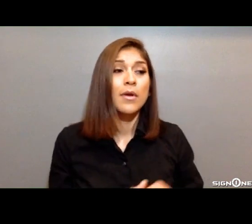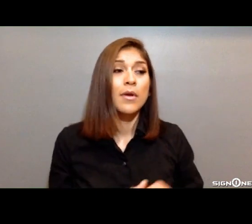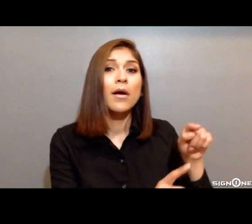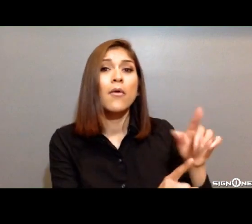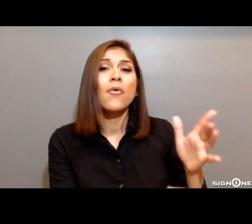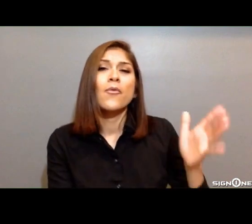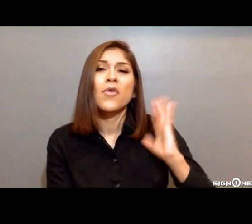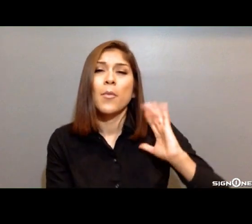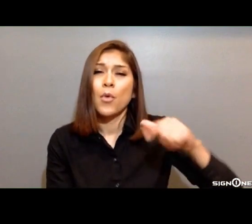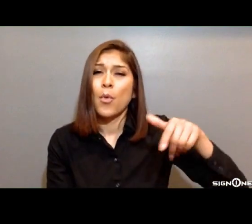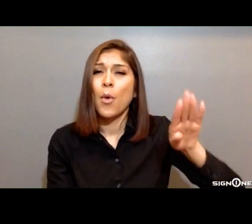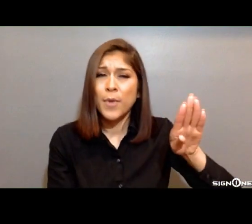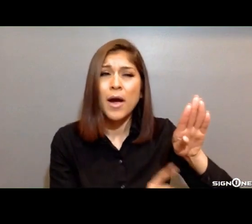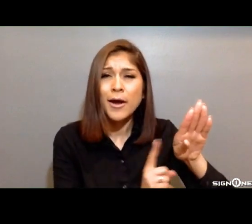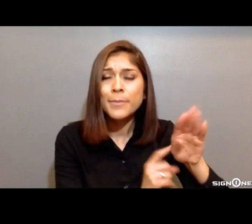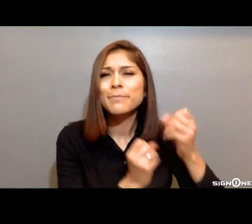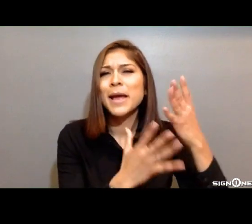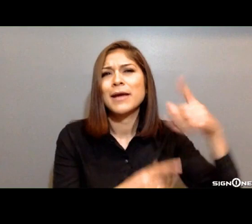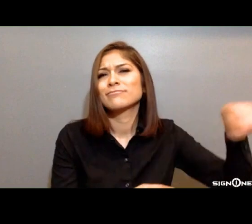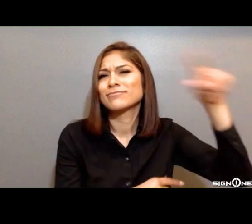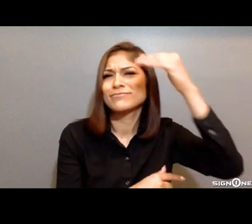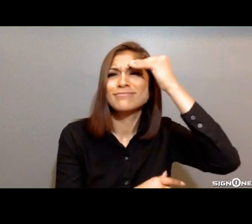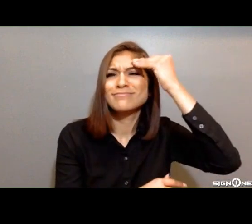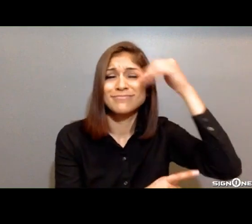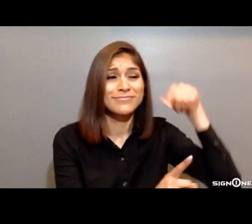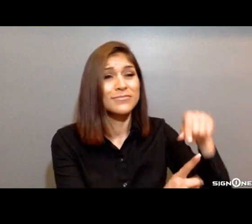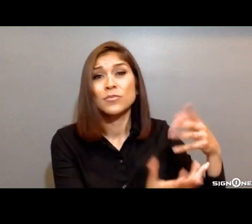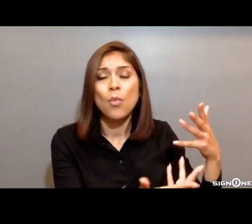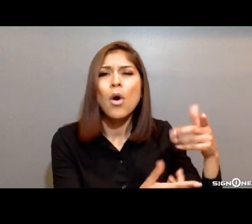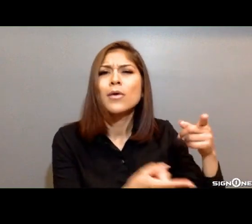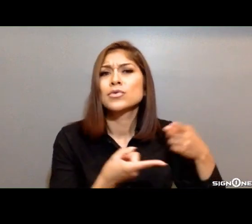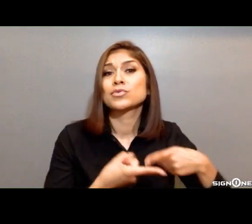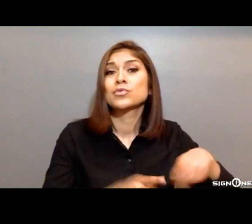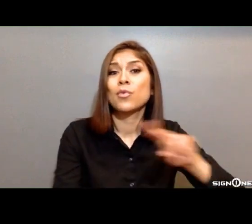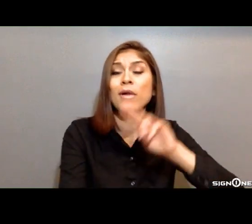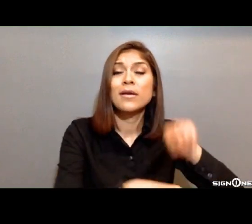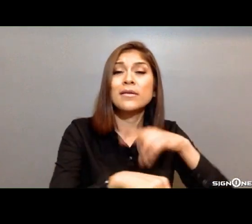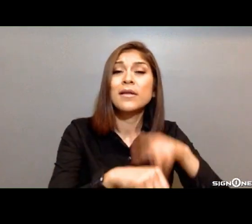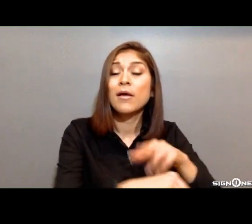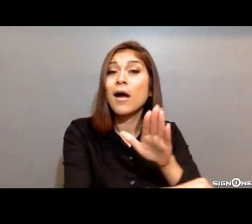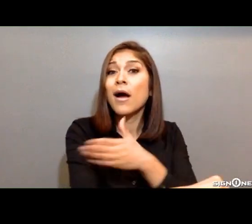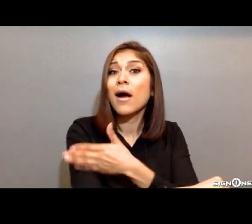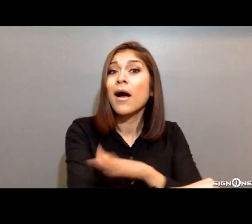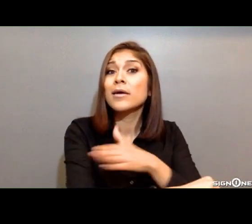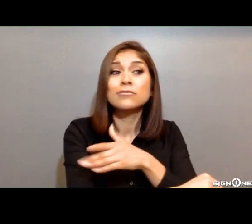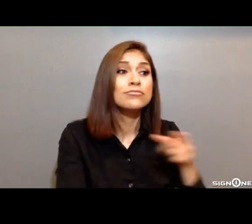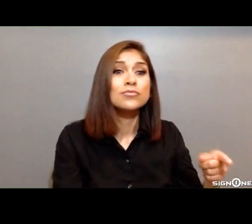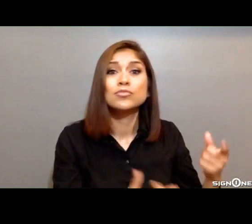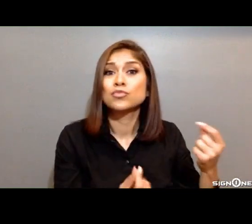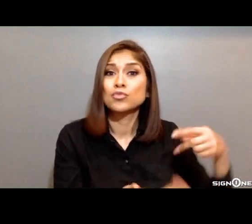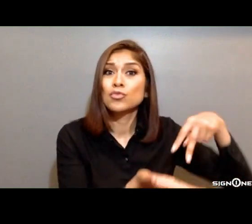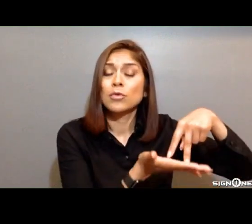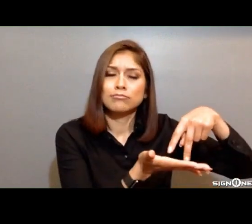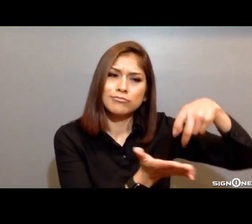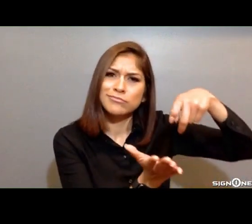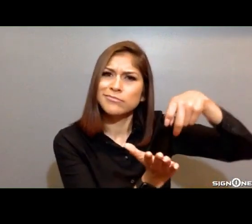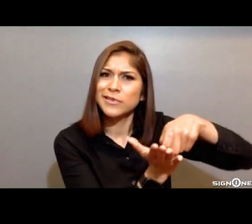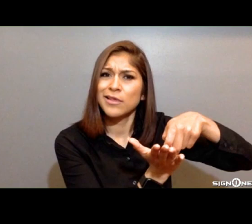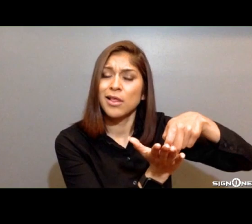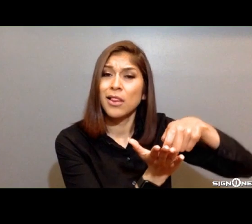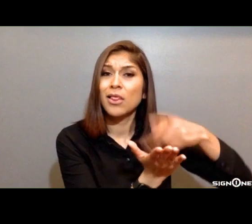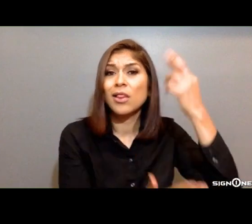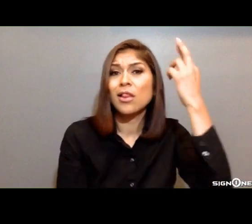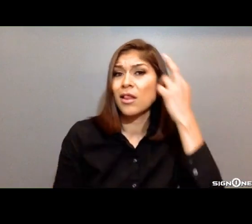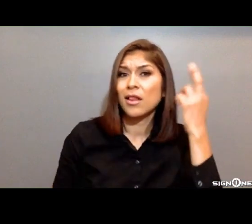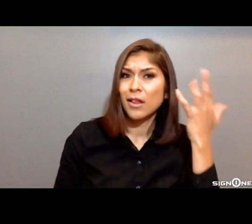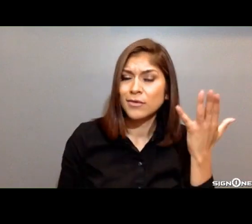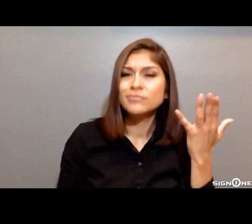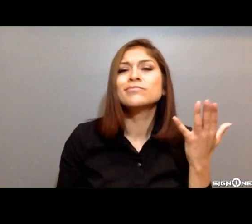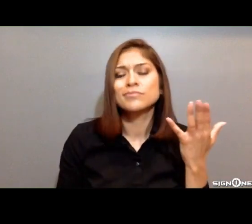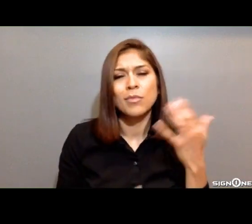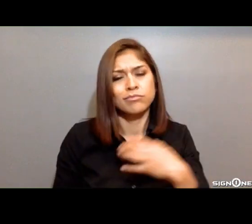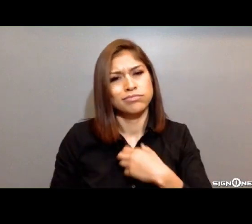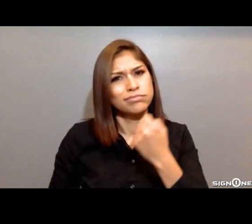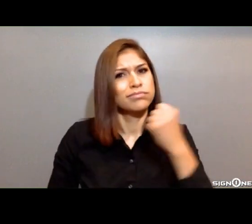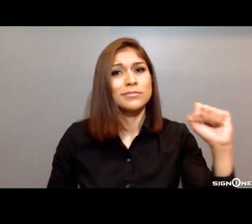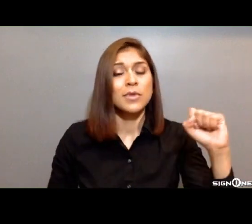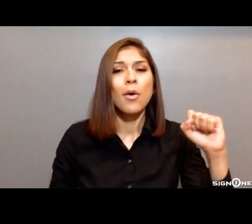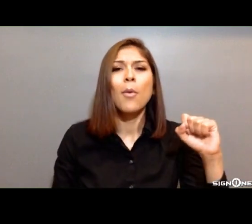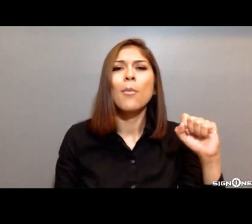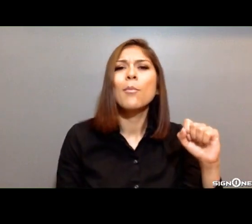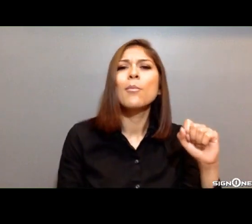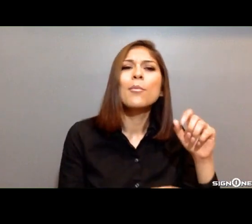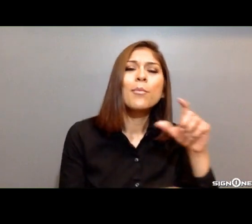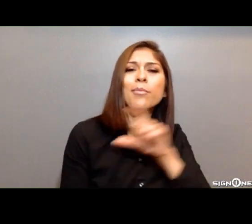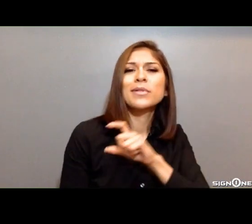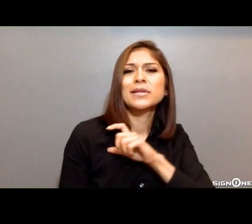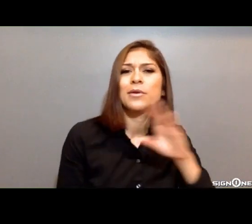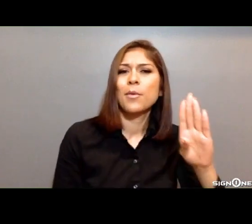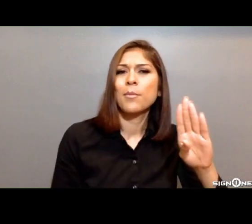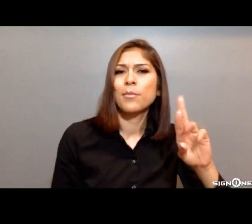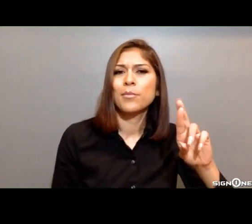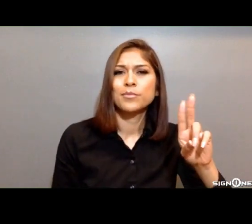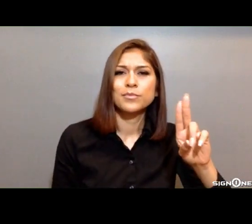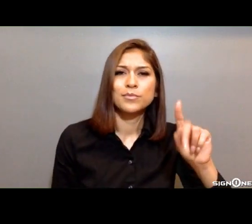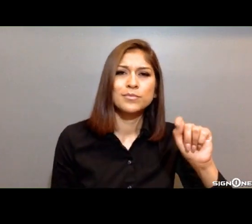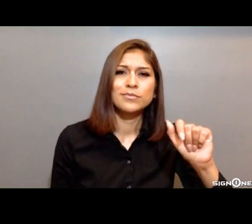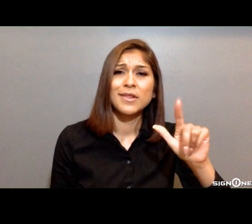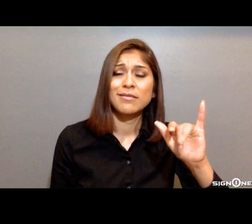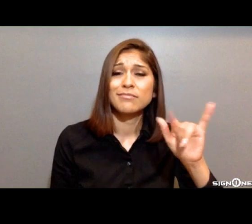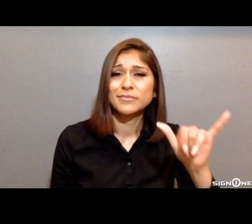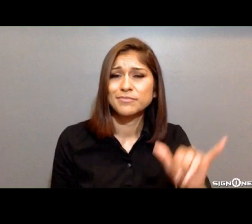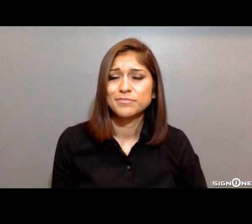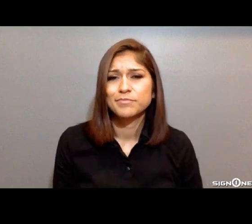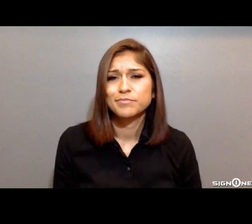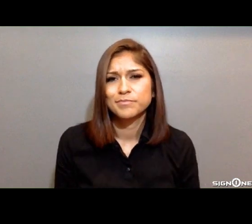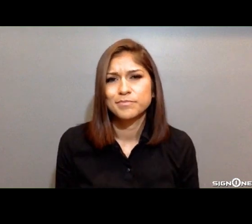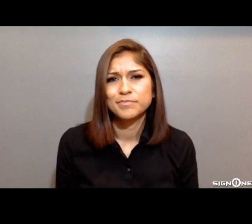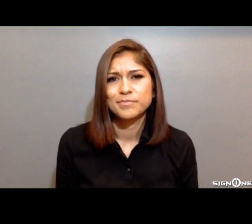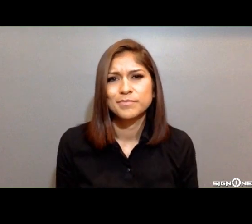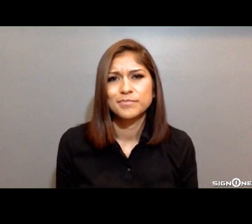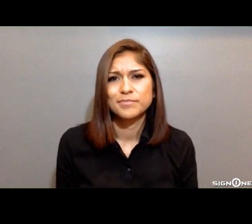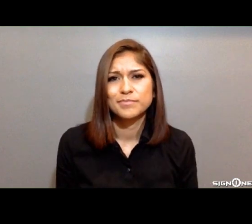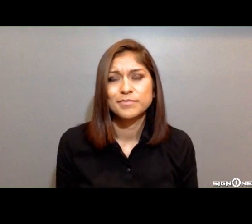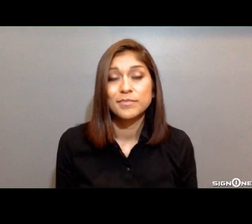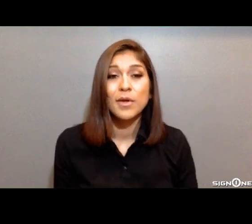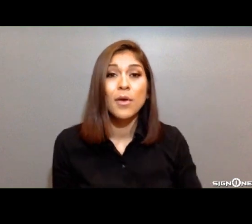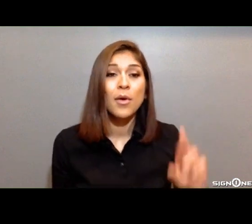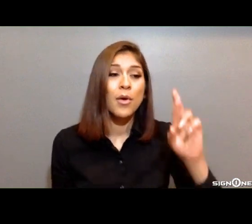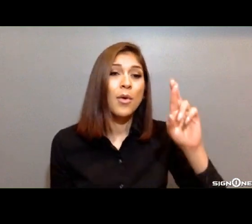Kaepernick famously knelt during the national anthem to protest police brutality.